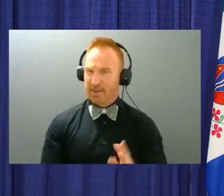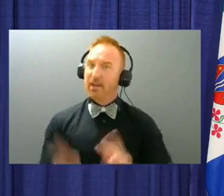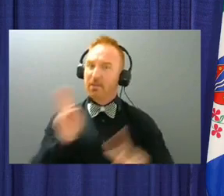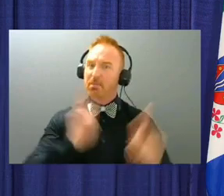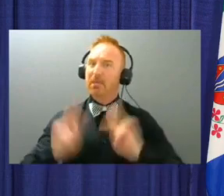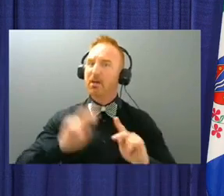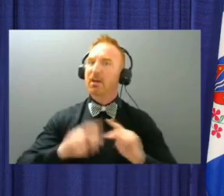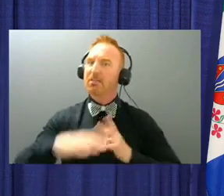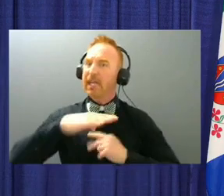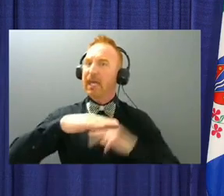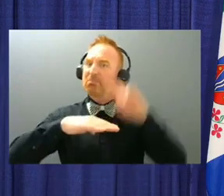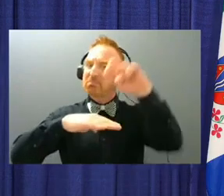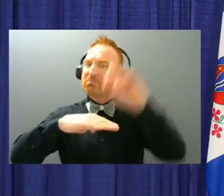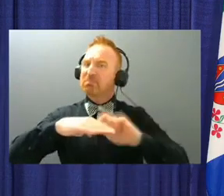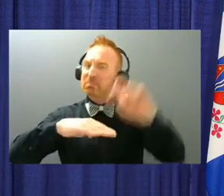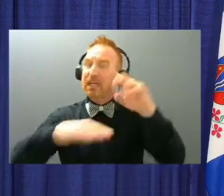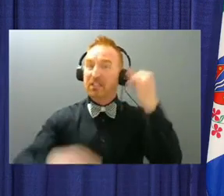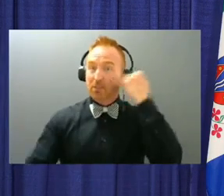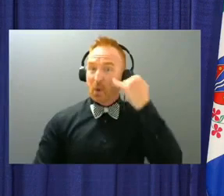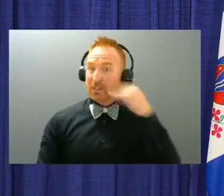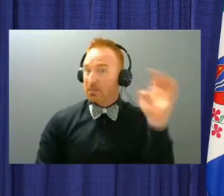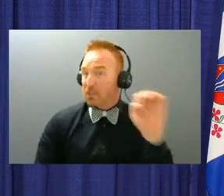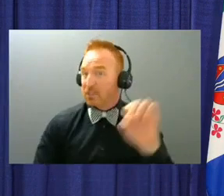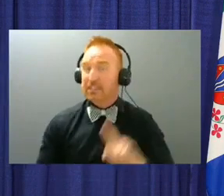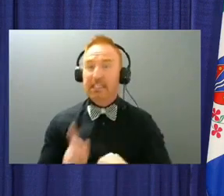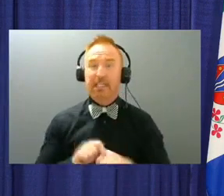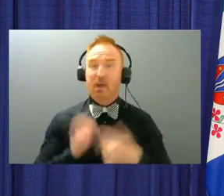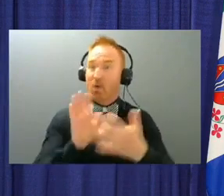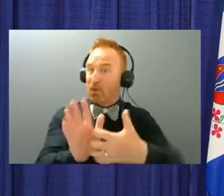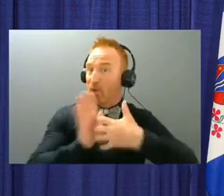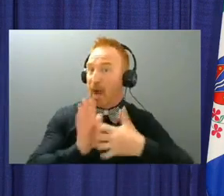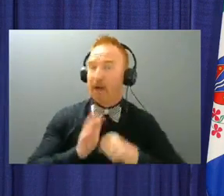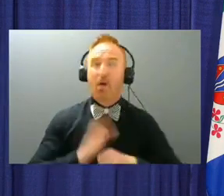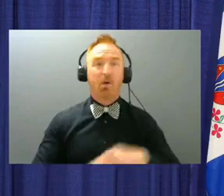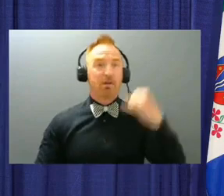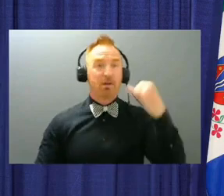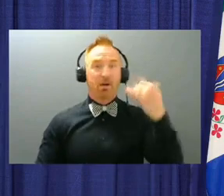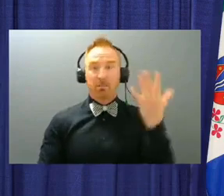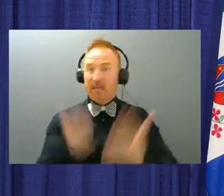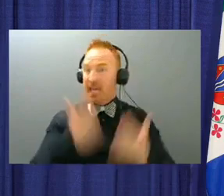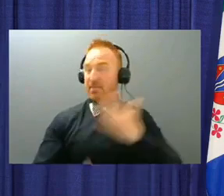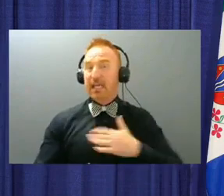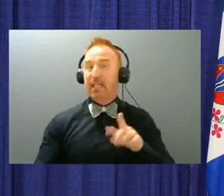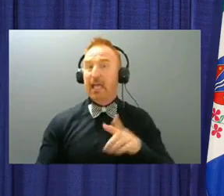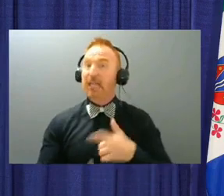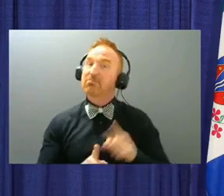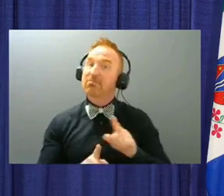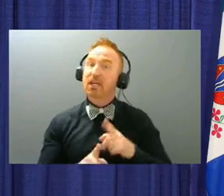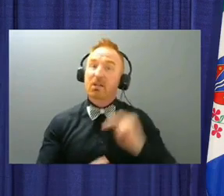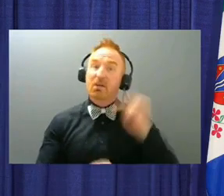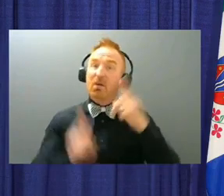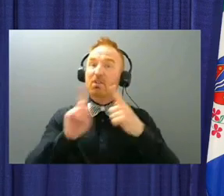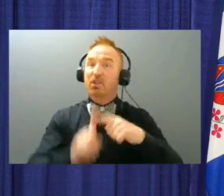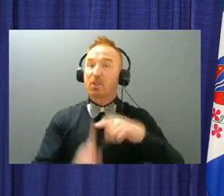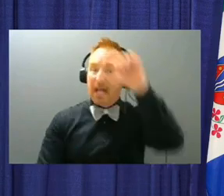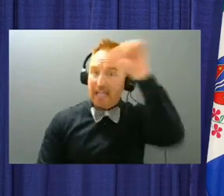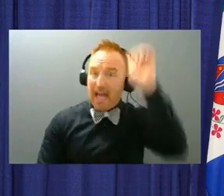been able to travel and if they were critical or essential, or if they were travelling through to either Alaska or Northwest Territories.